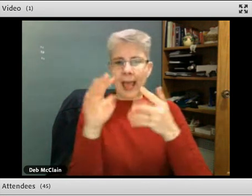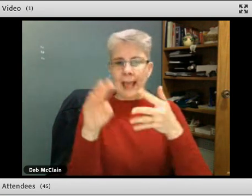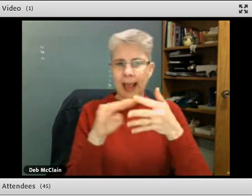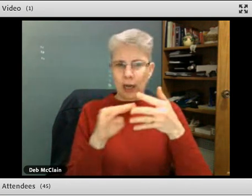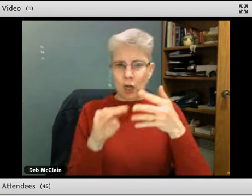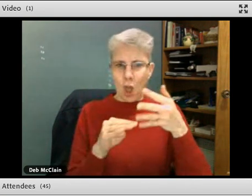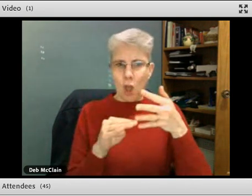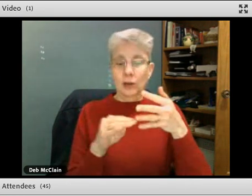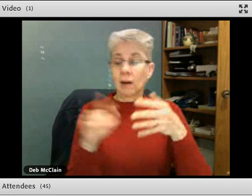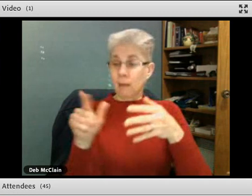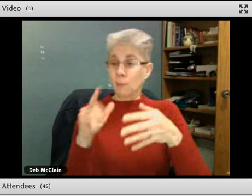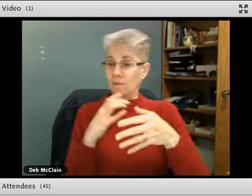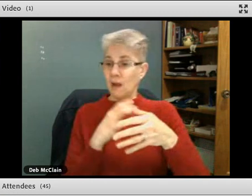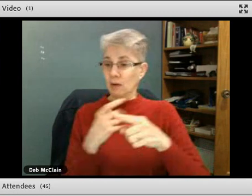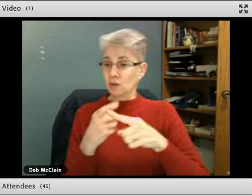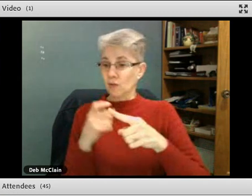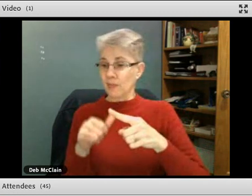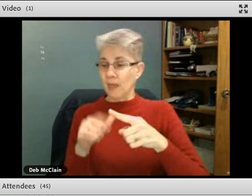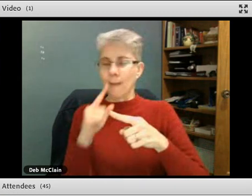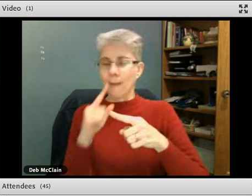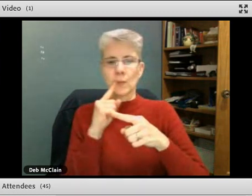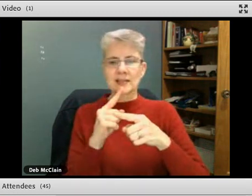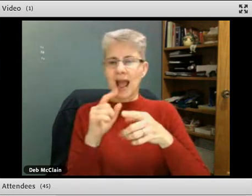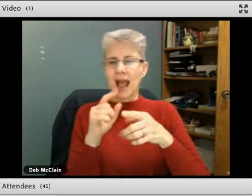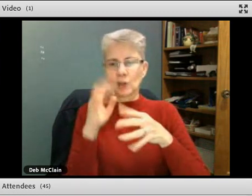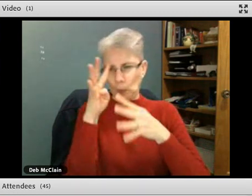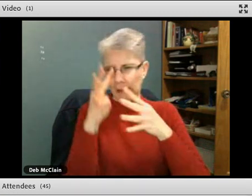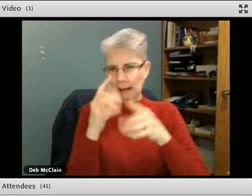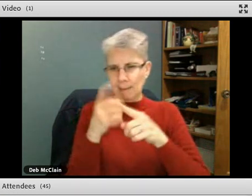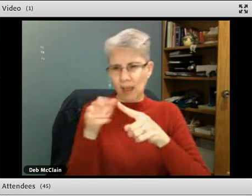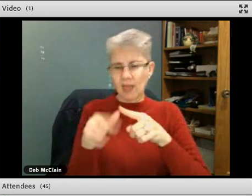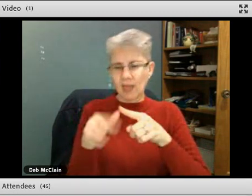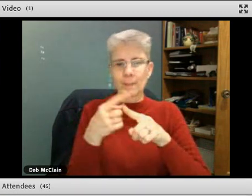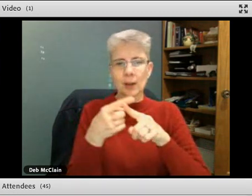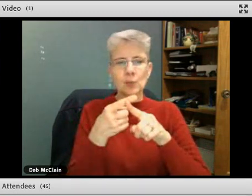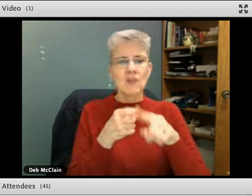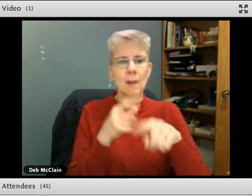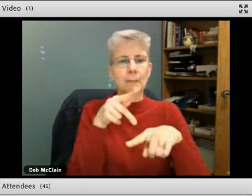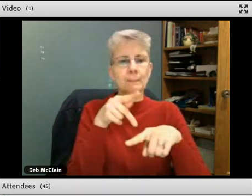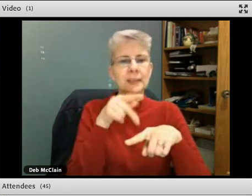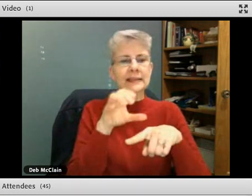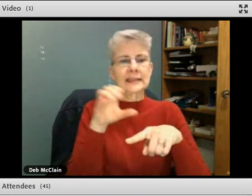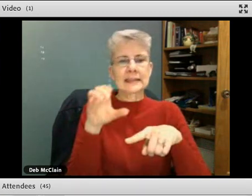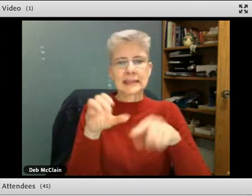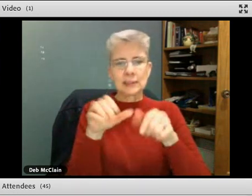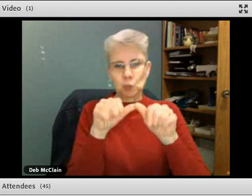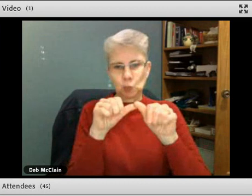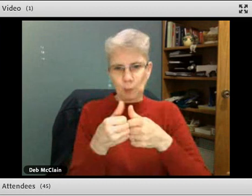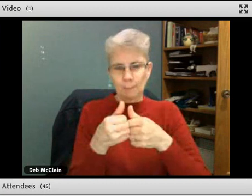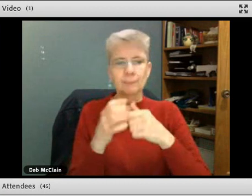It was created by this PCC. And then the 245 is the transcribed title,